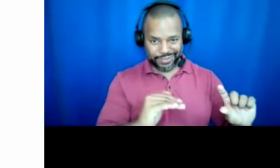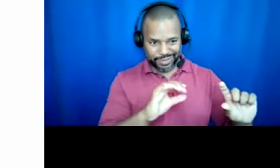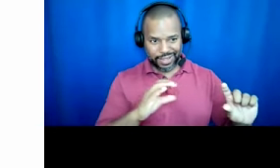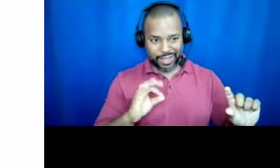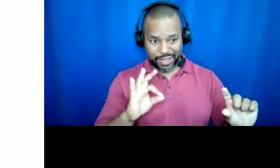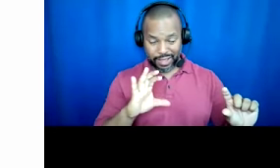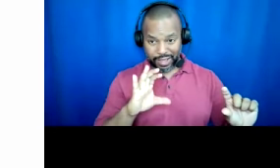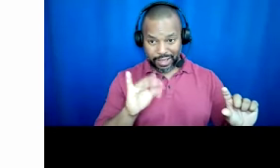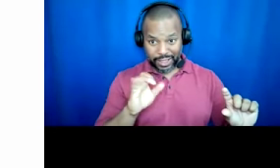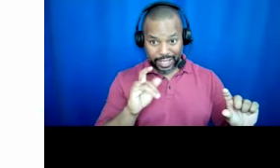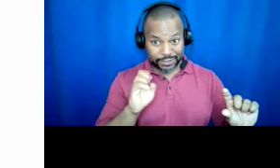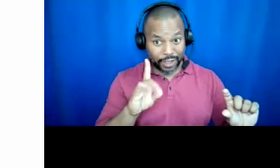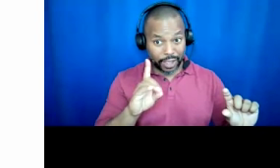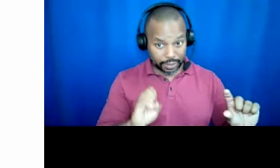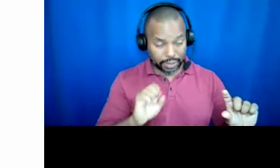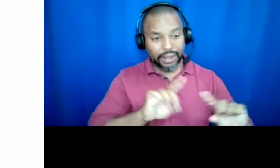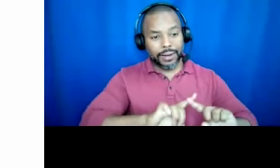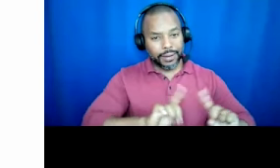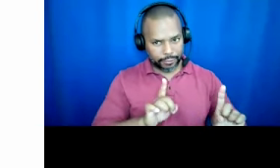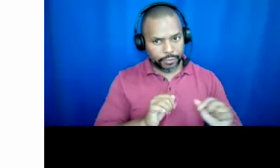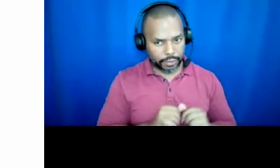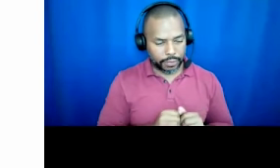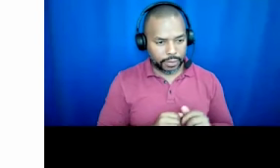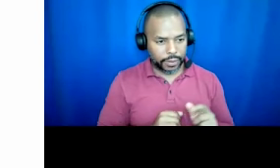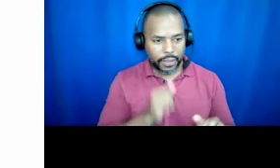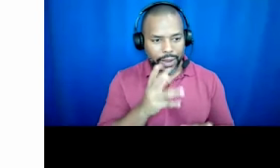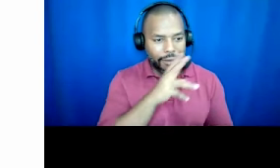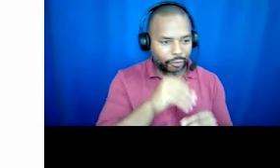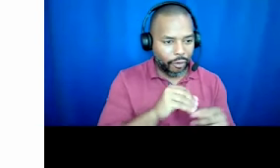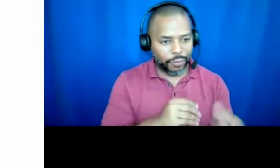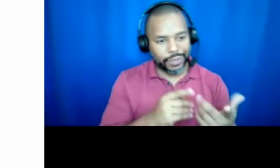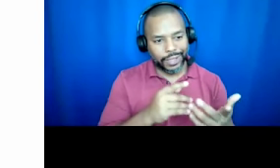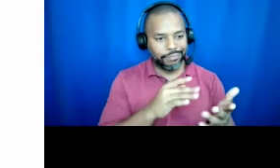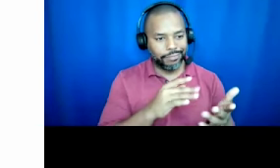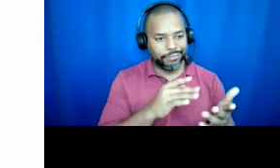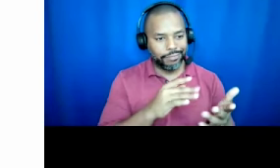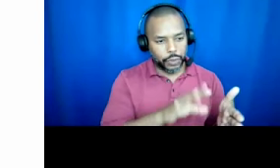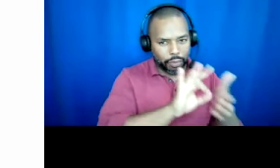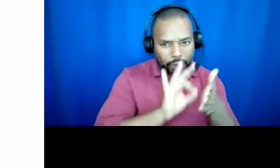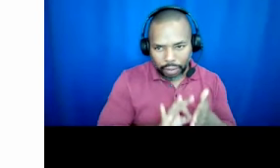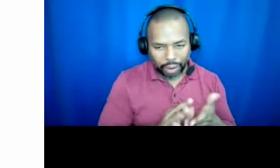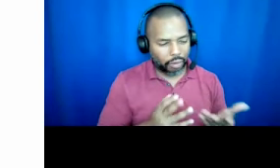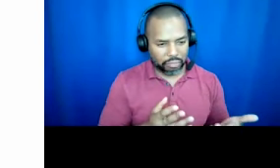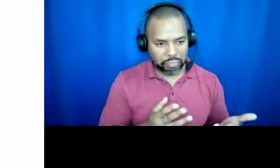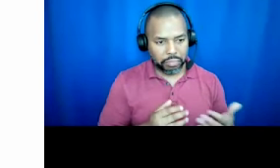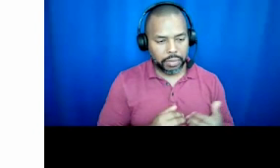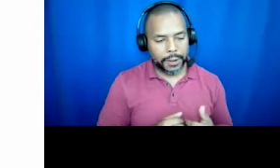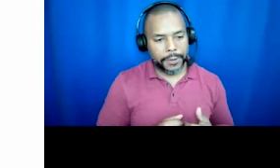student head counts and WSCH and FTES and that sort of thing. But we certainly do look at some of the things